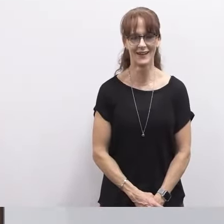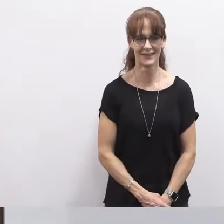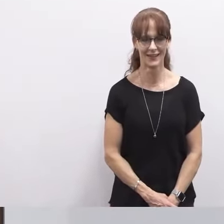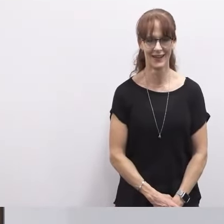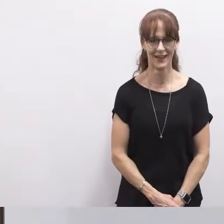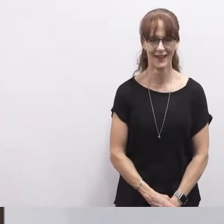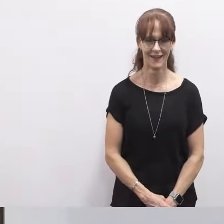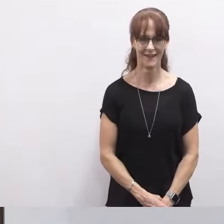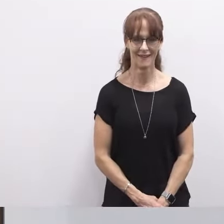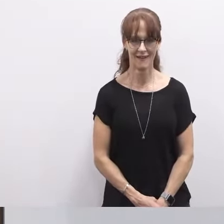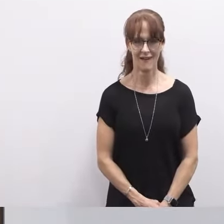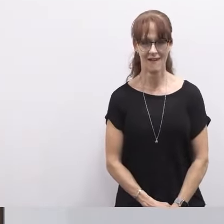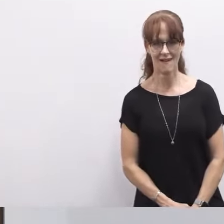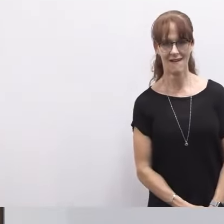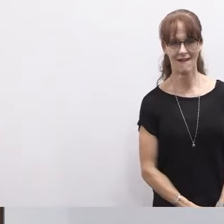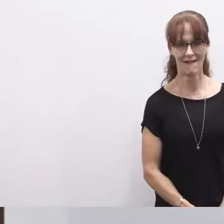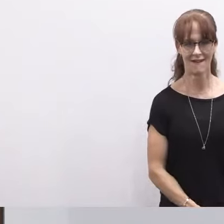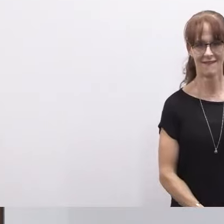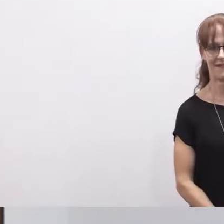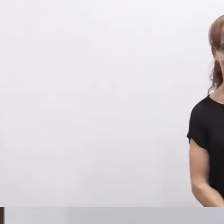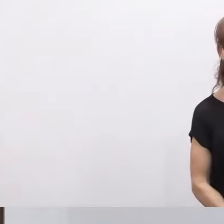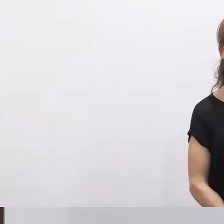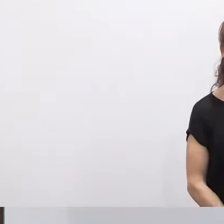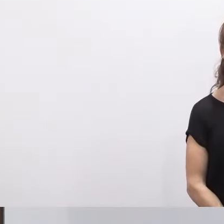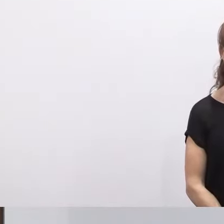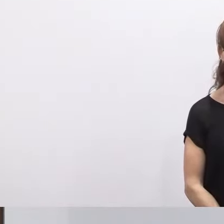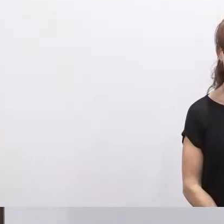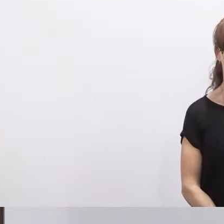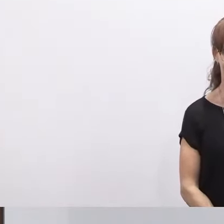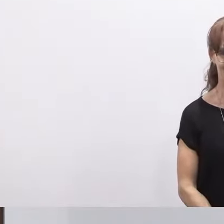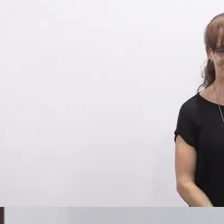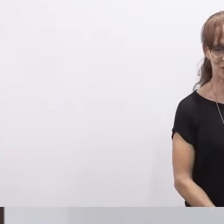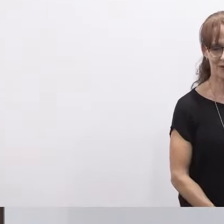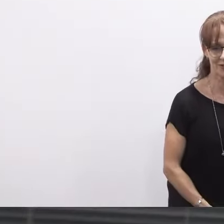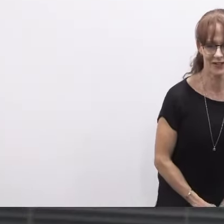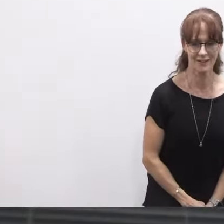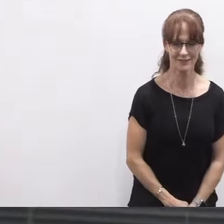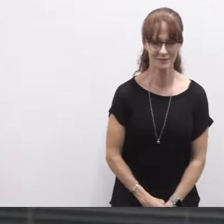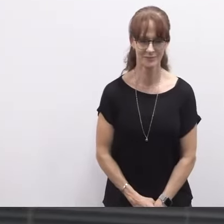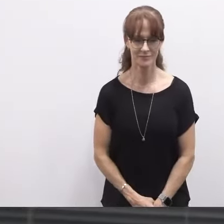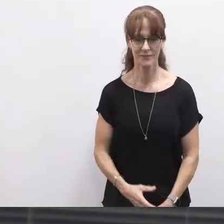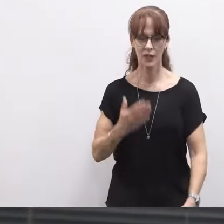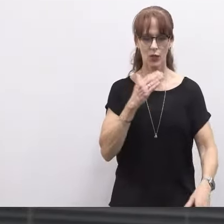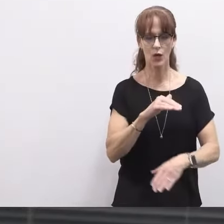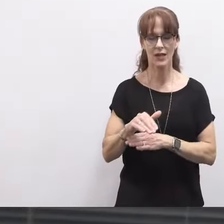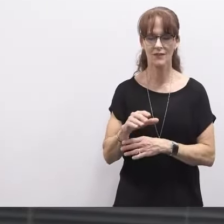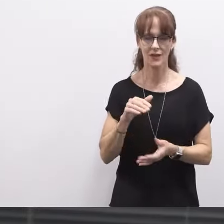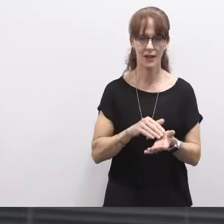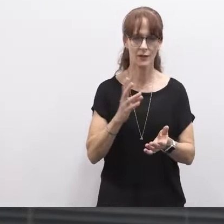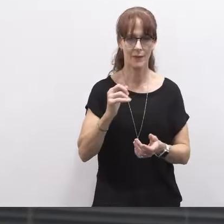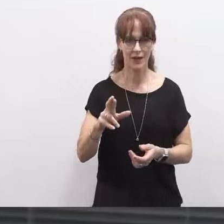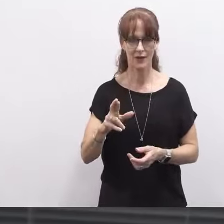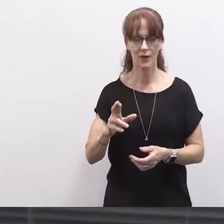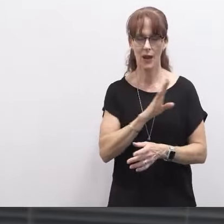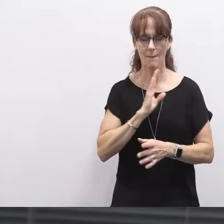[Edson] Introducing yourself. Okay, thank you. Good evening, you're welcome. Good evening. Good evening Dr. Baker and board members. Thank you for your time.